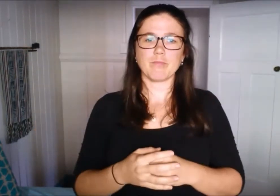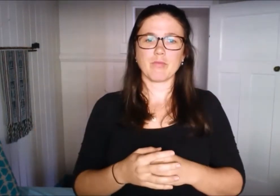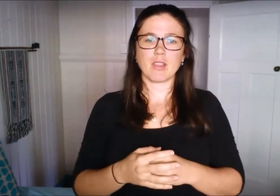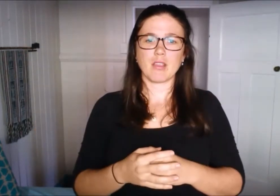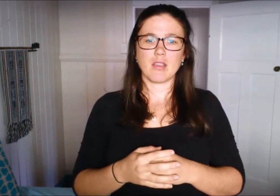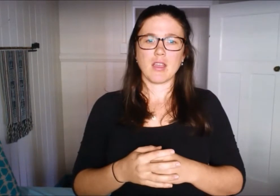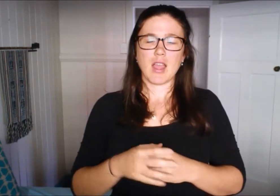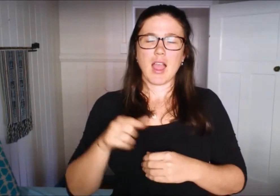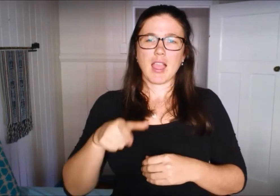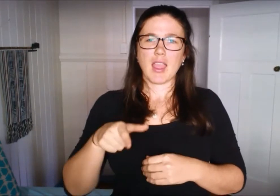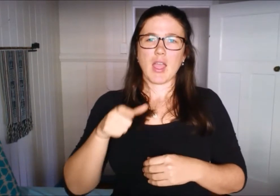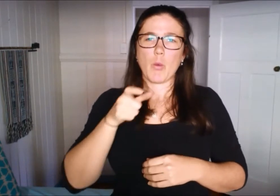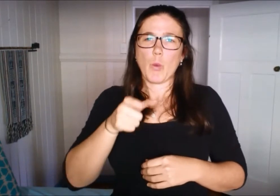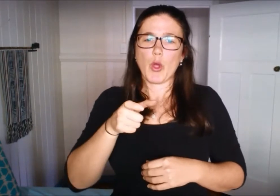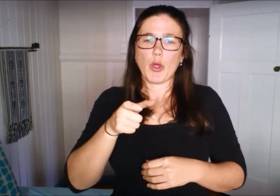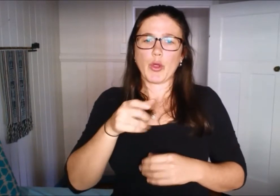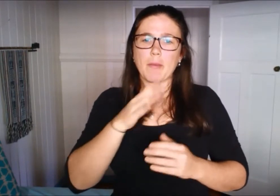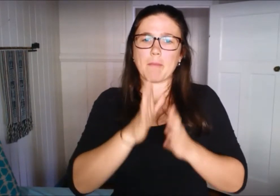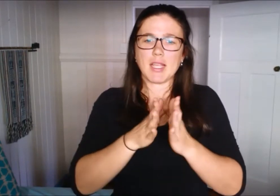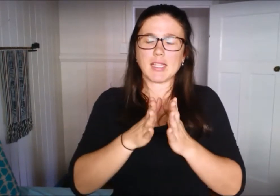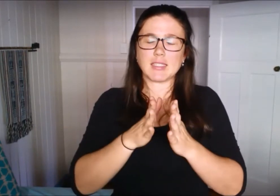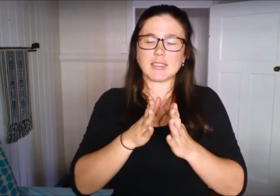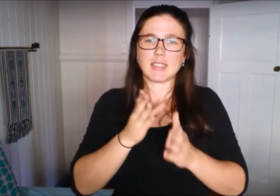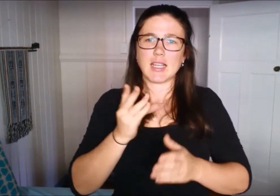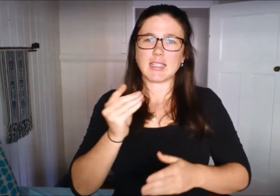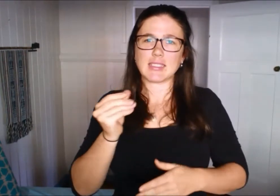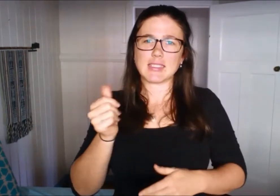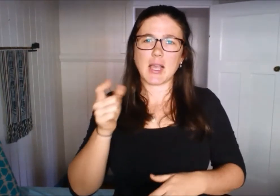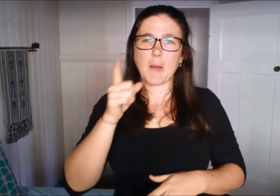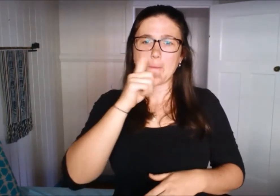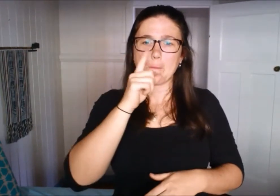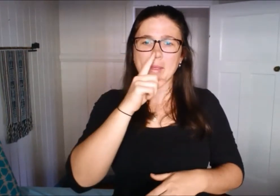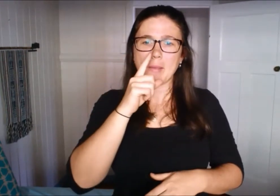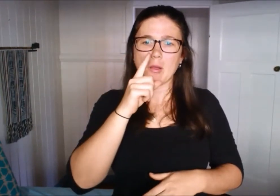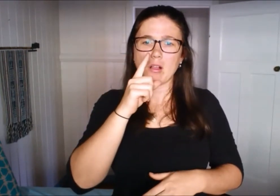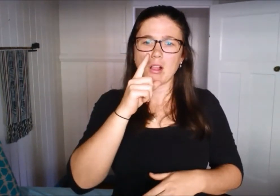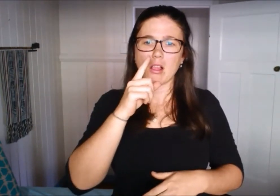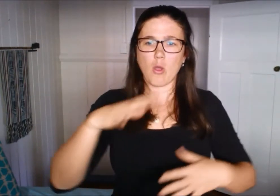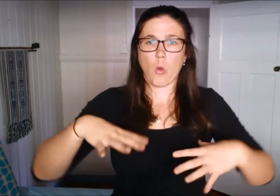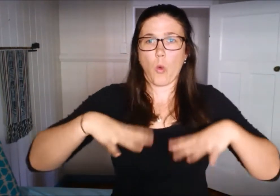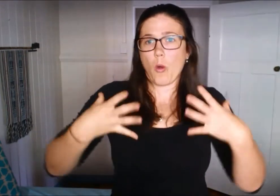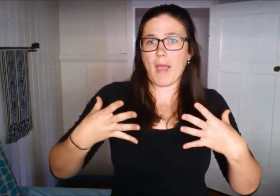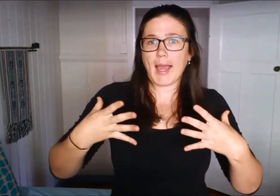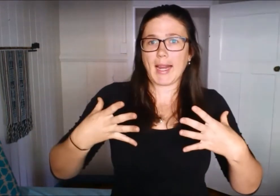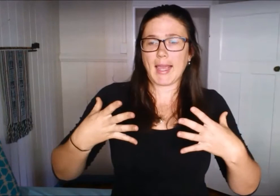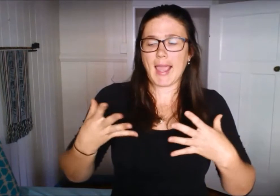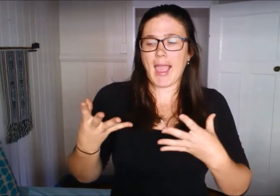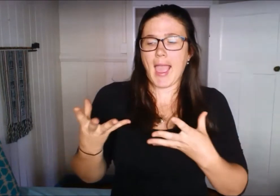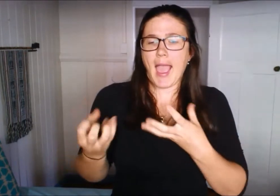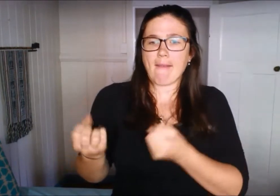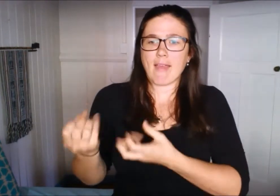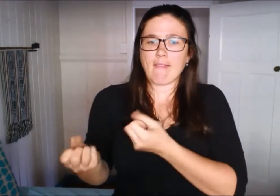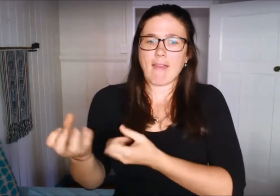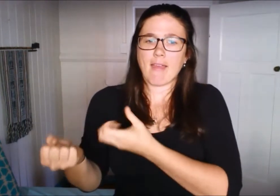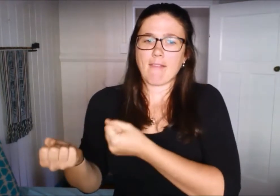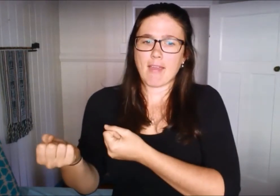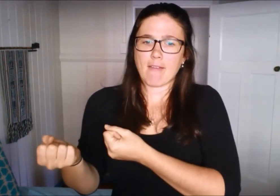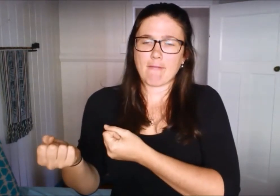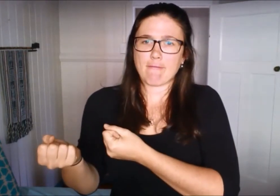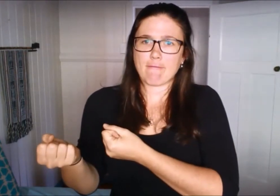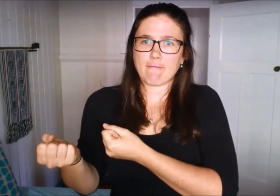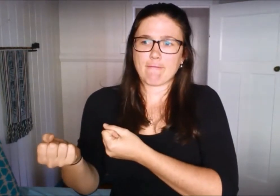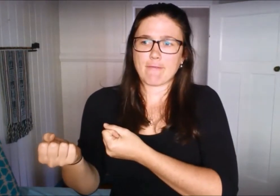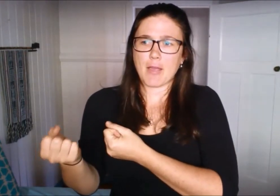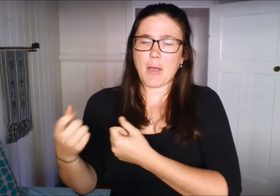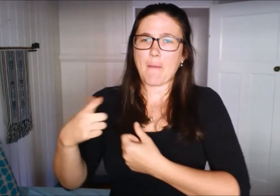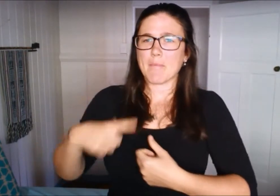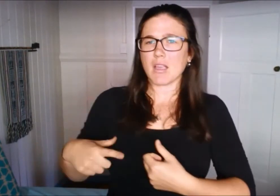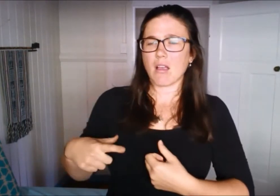Privilege means people receive particular benefits